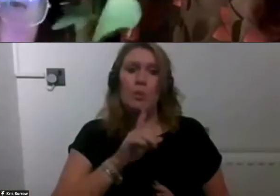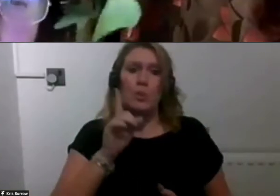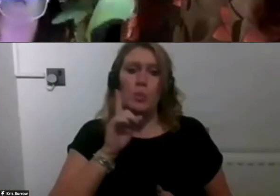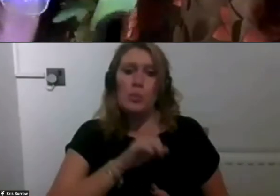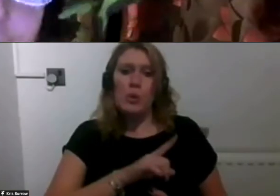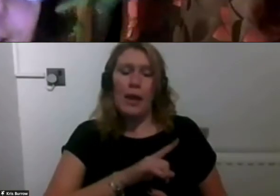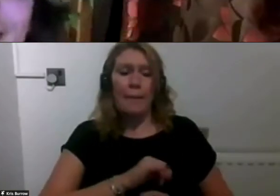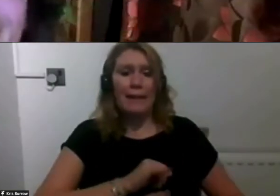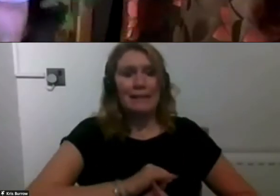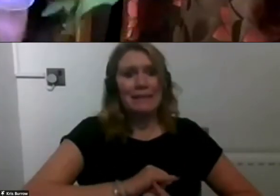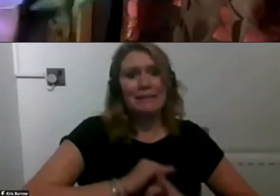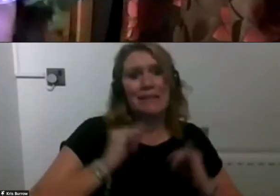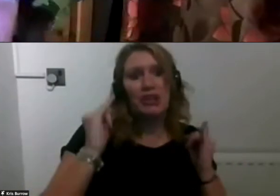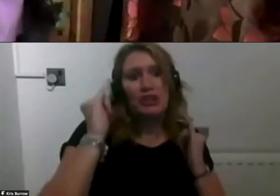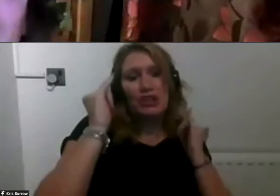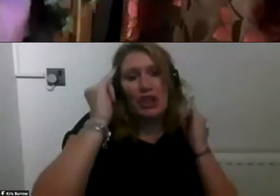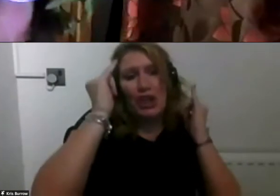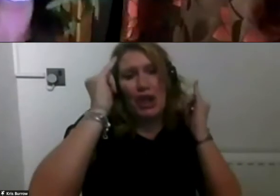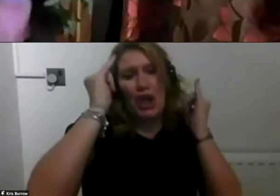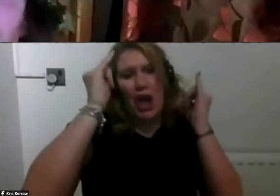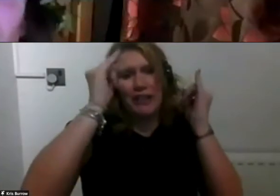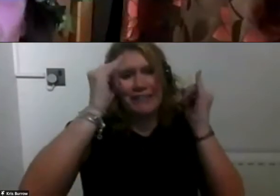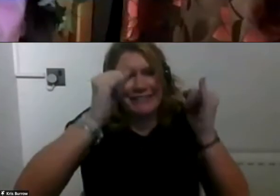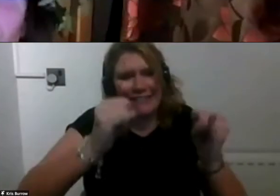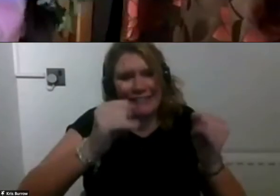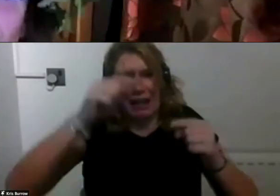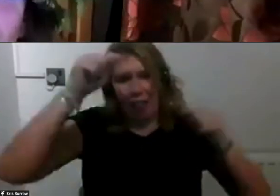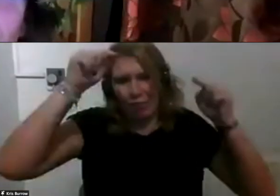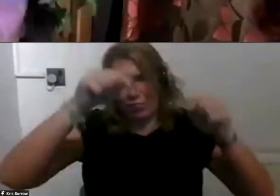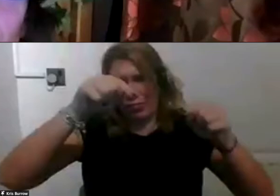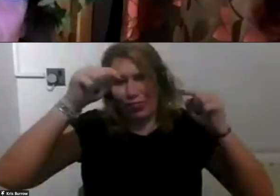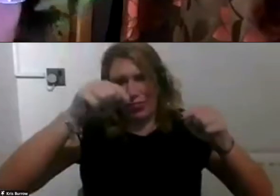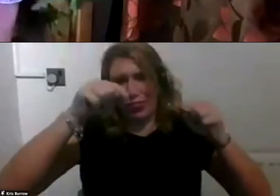Swiftly traversing, and rushing straight past.